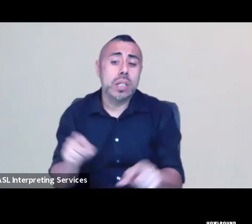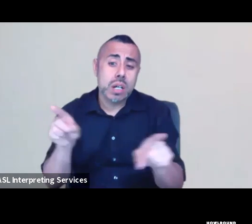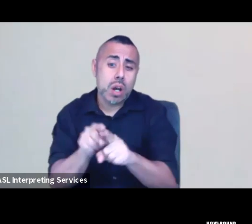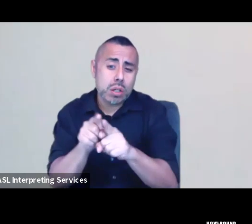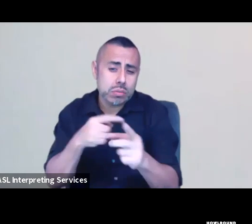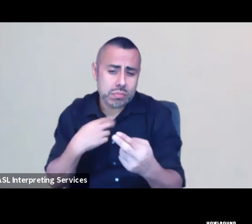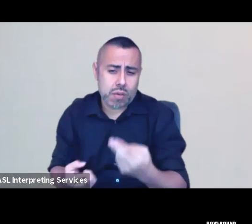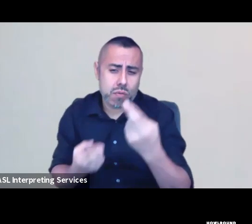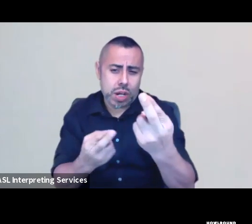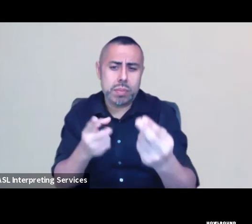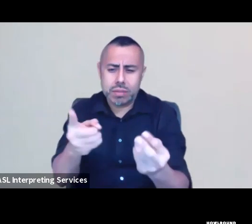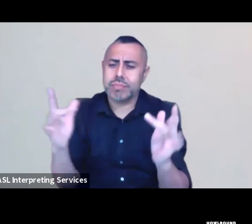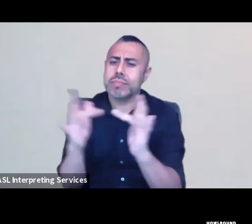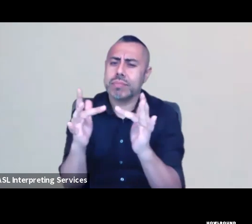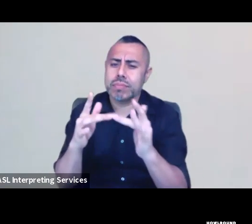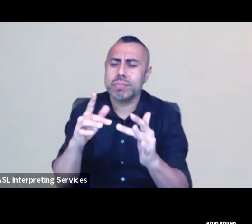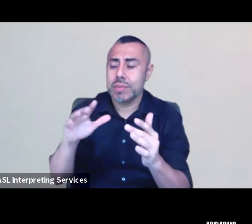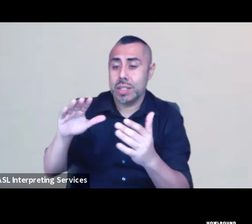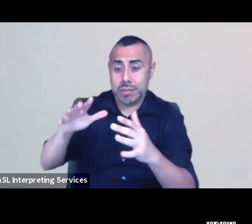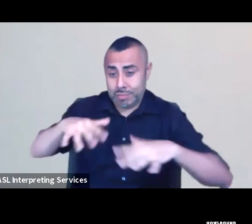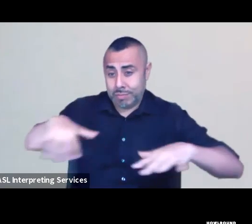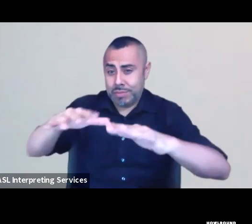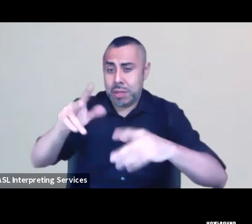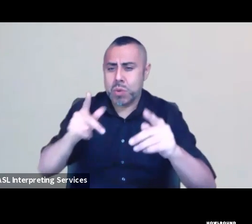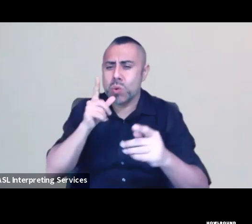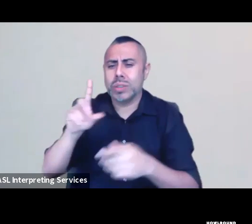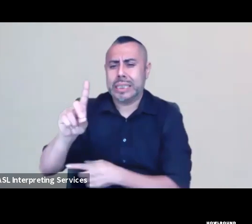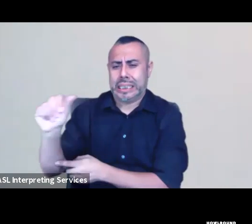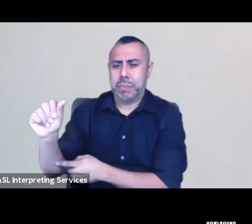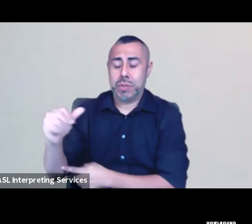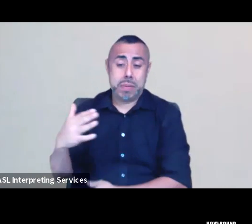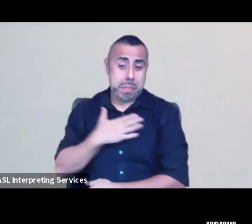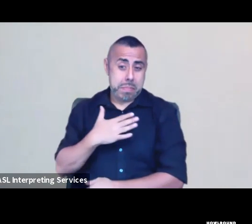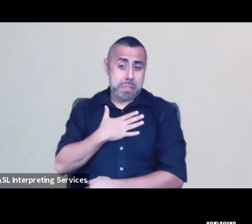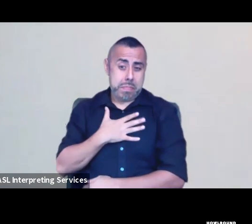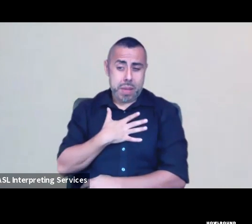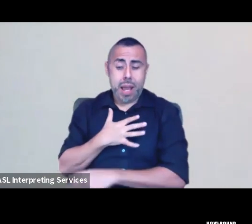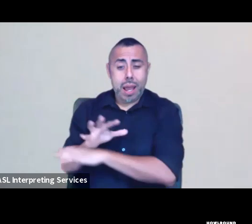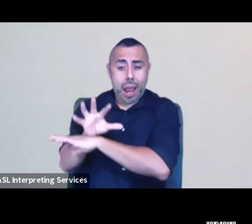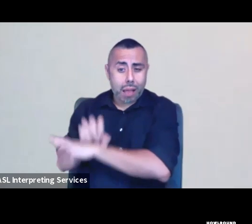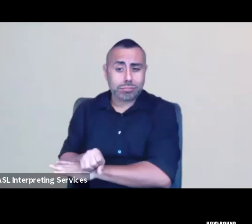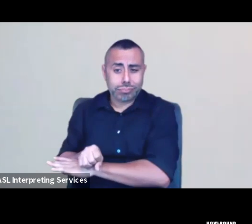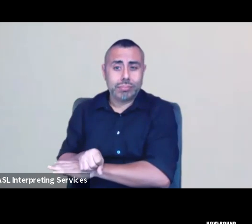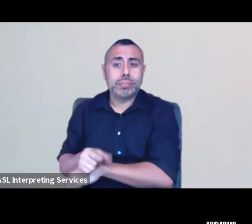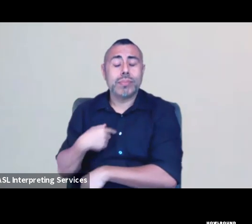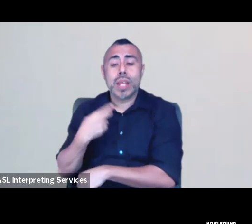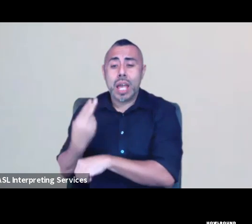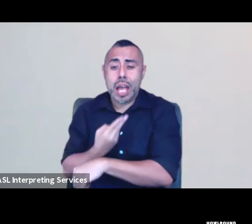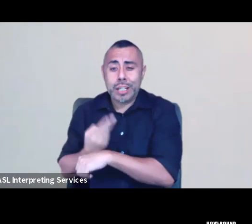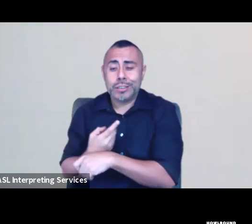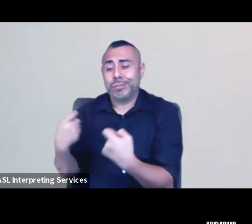to the disabled community. My own practice has been one where I've been using digital and mixed formats